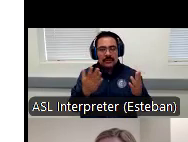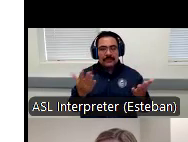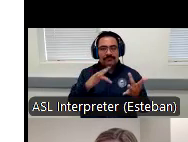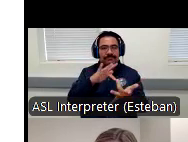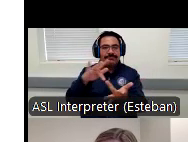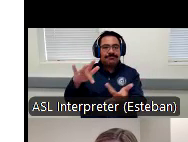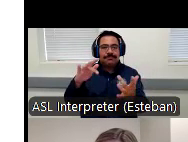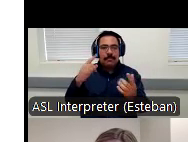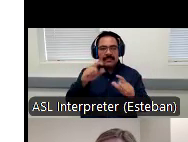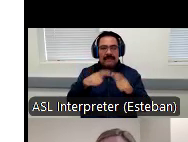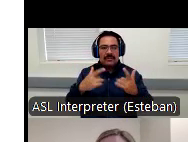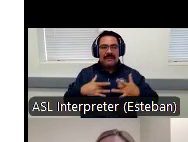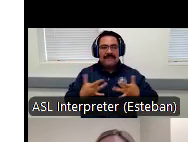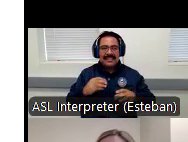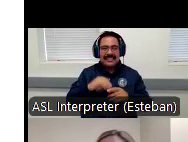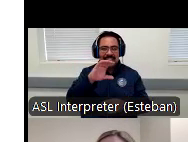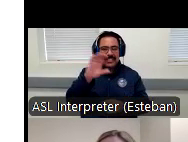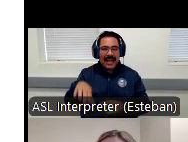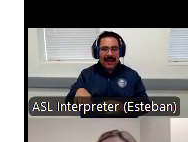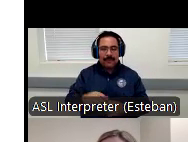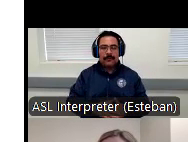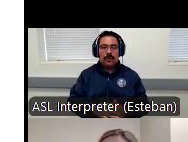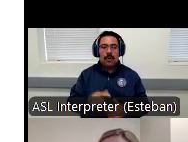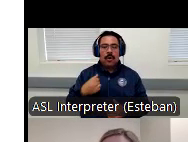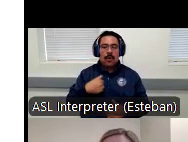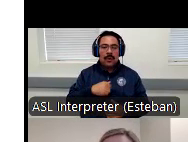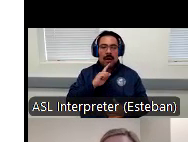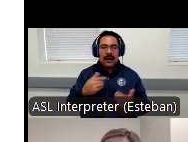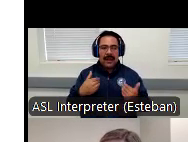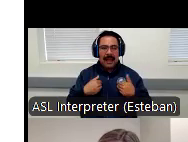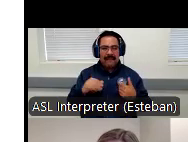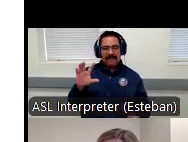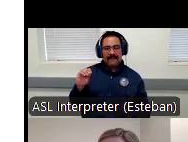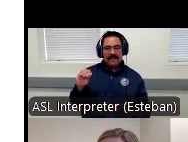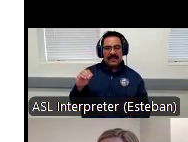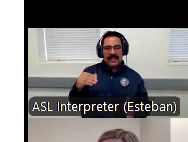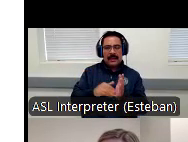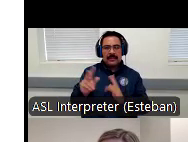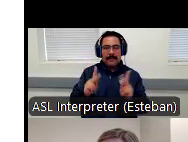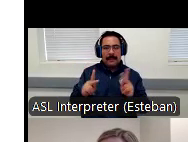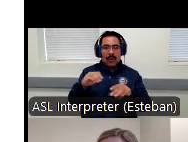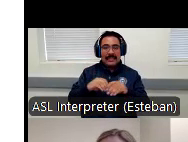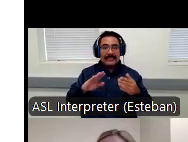happening in Chicago. So we are having 50,000 people in town for the DNC which is